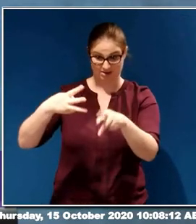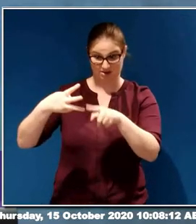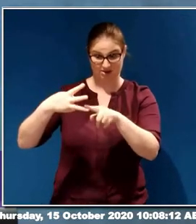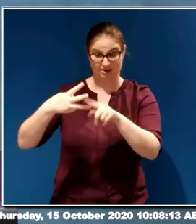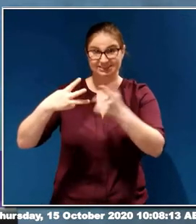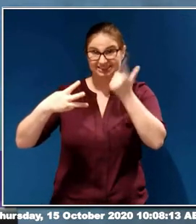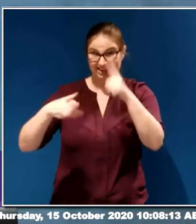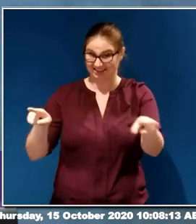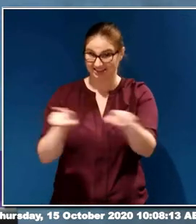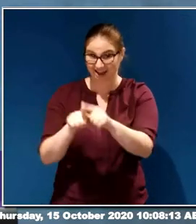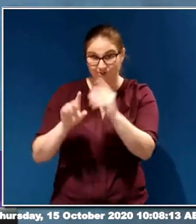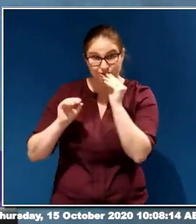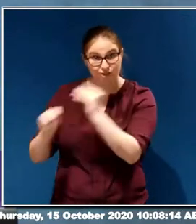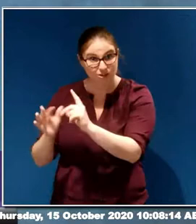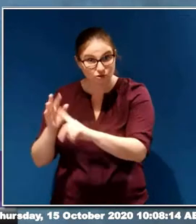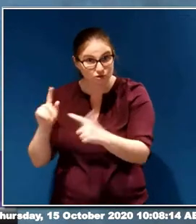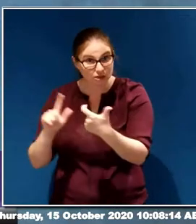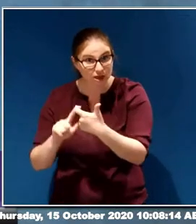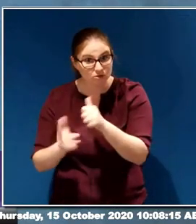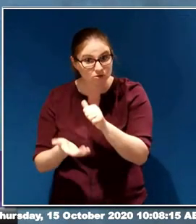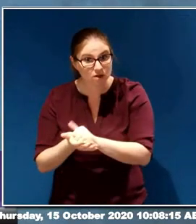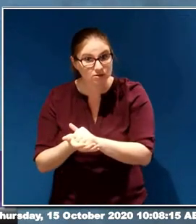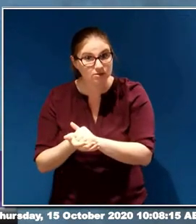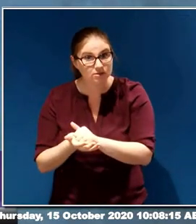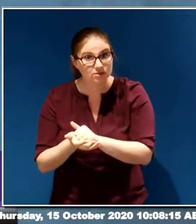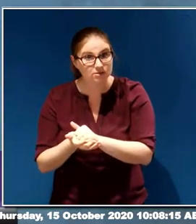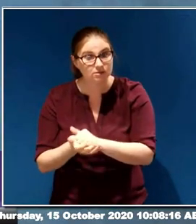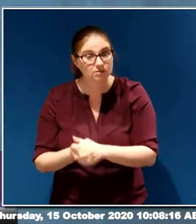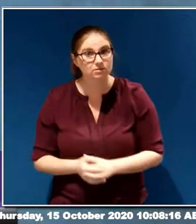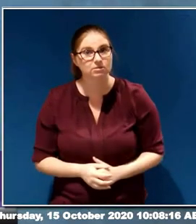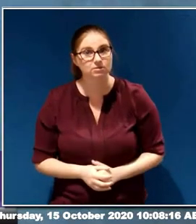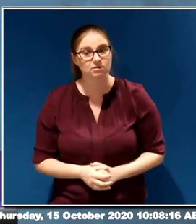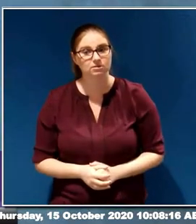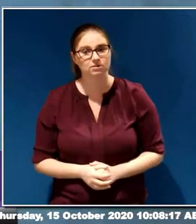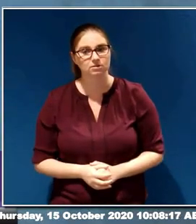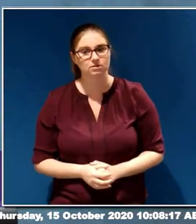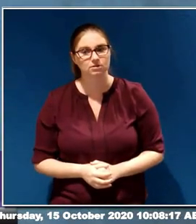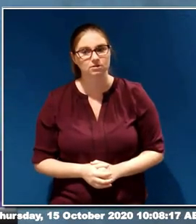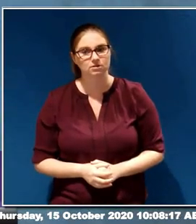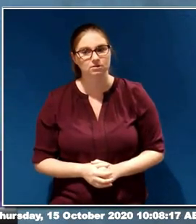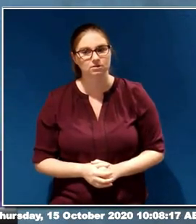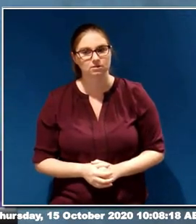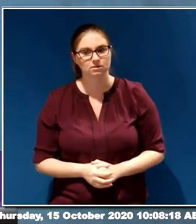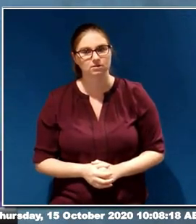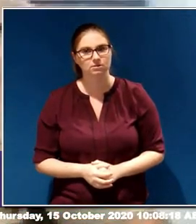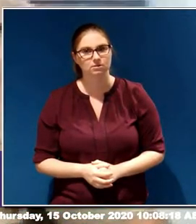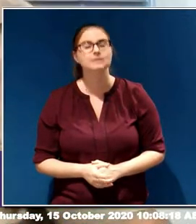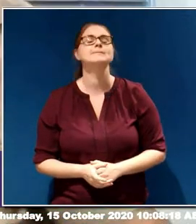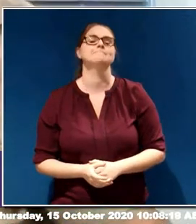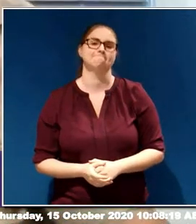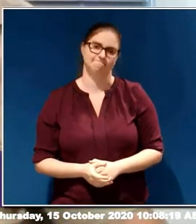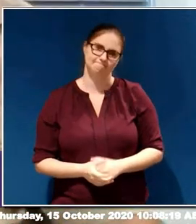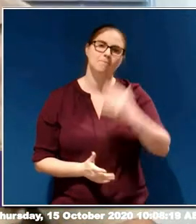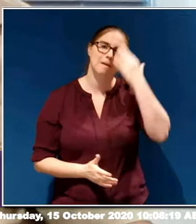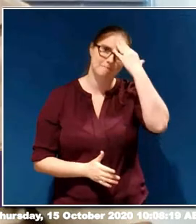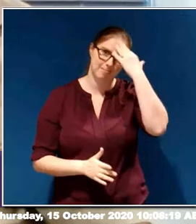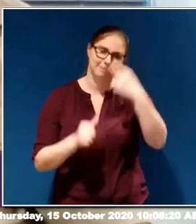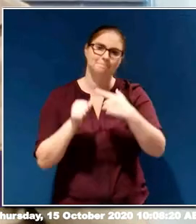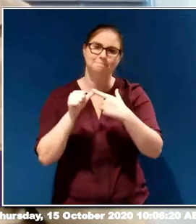Sorry, we've lost the audio. The same teacher in her last year of teaching before retirement,